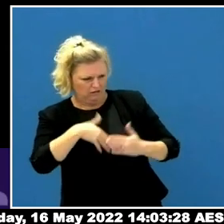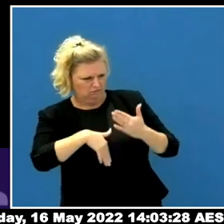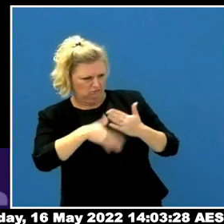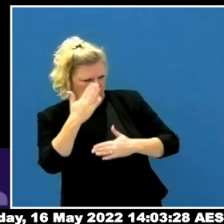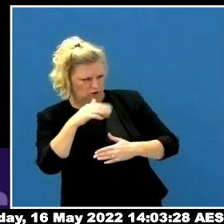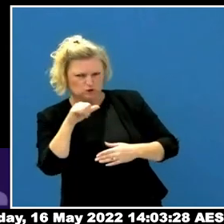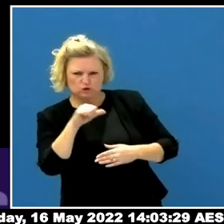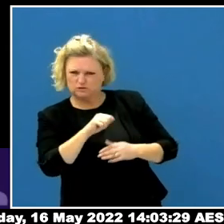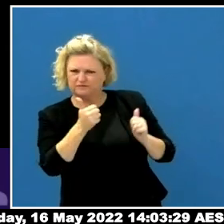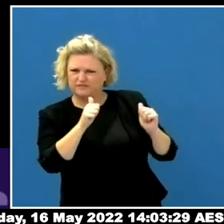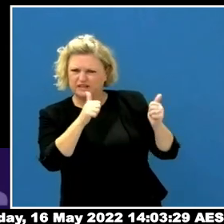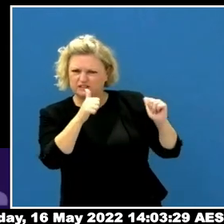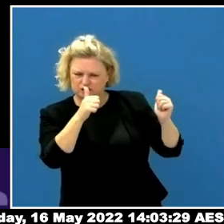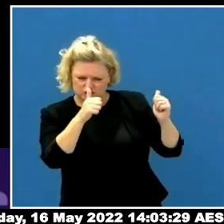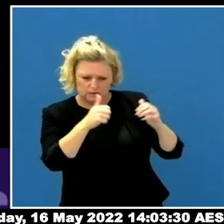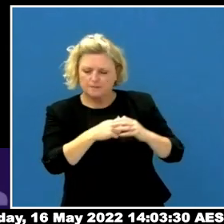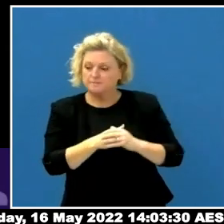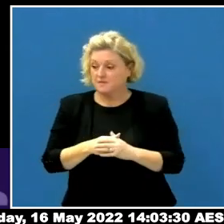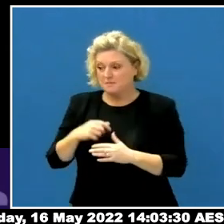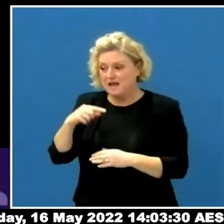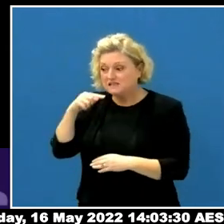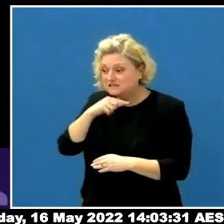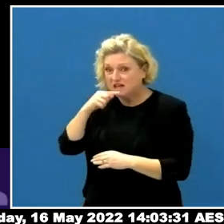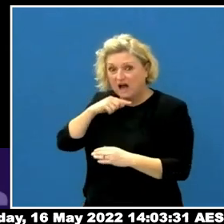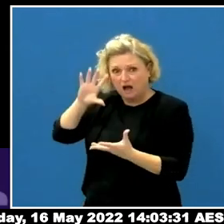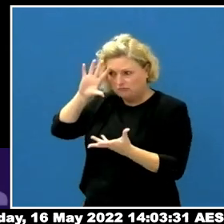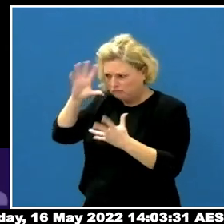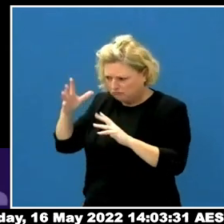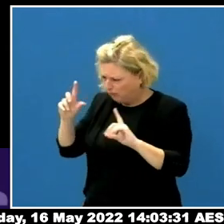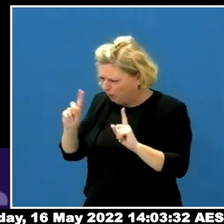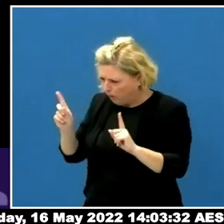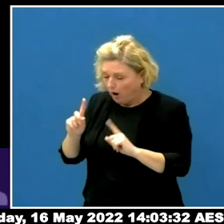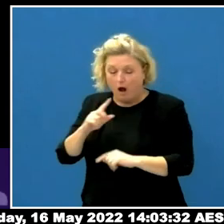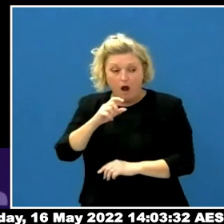going. MR FOGARTY: Yes. And he wasn't.